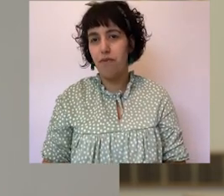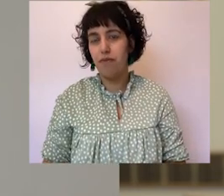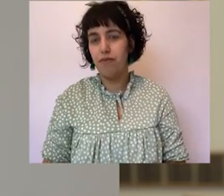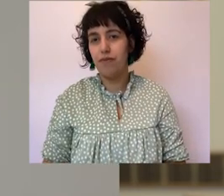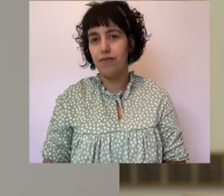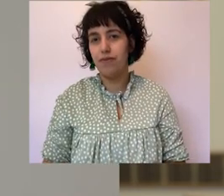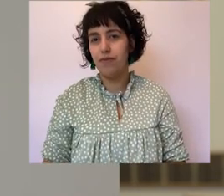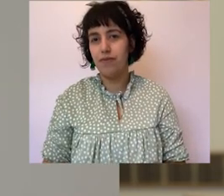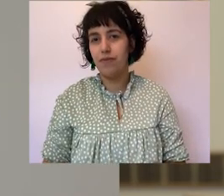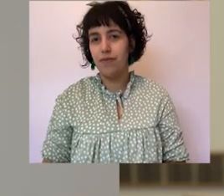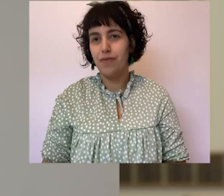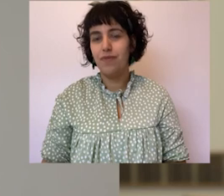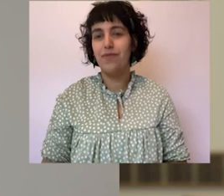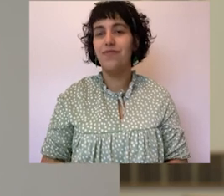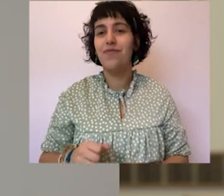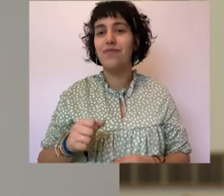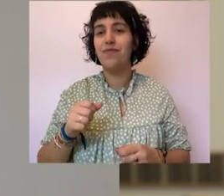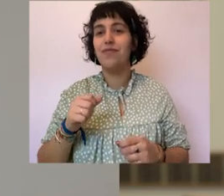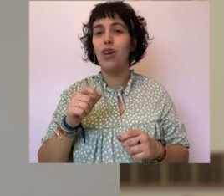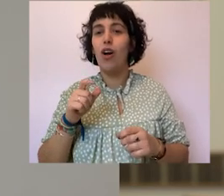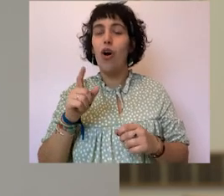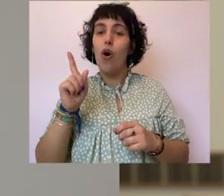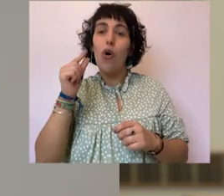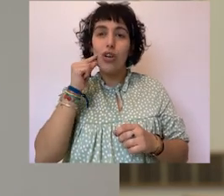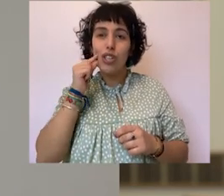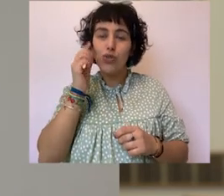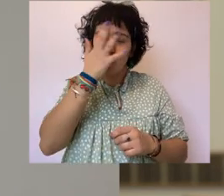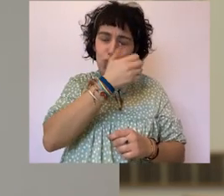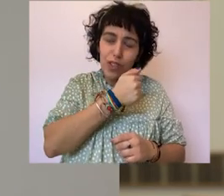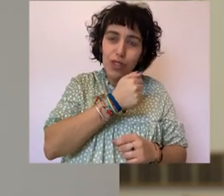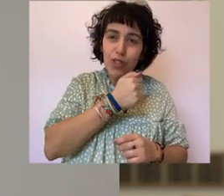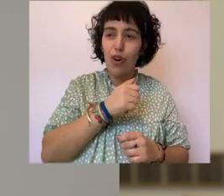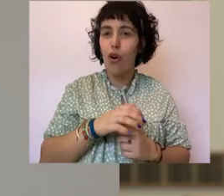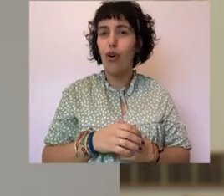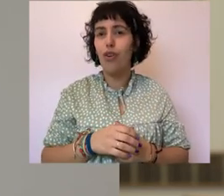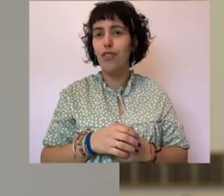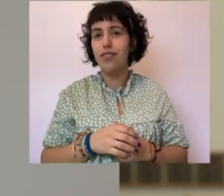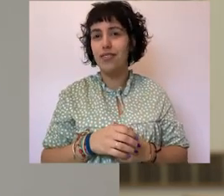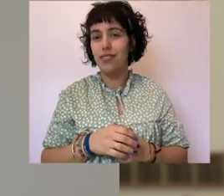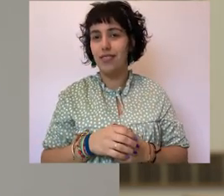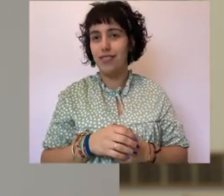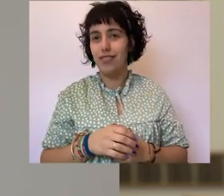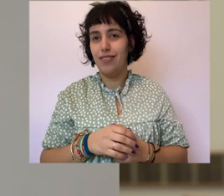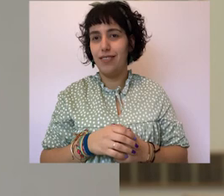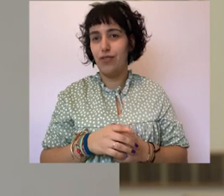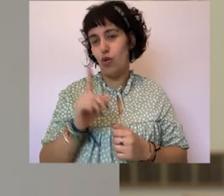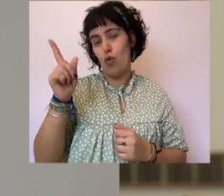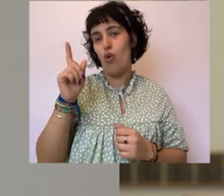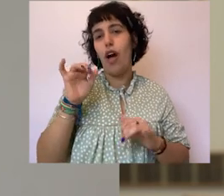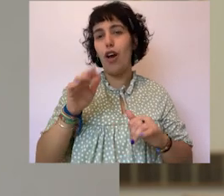and her embarrassment, not because he looked, he is ashamed because his body is looked. It is very enjoyable to have the same feeling.